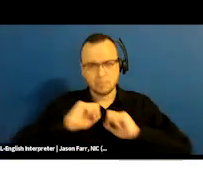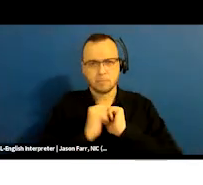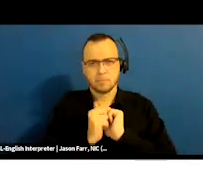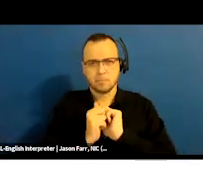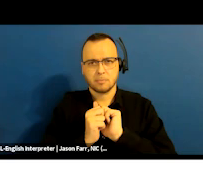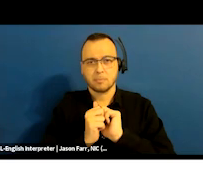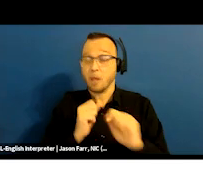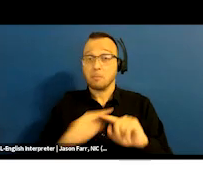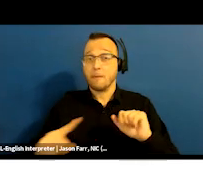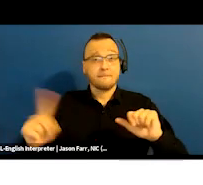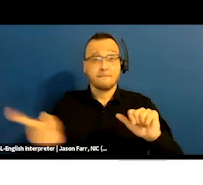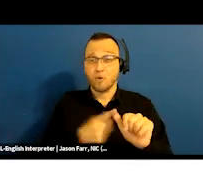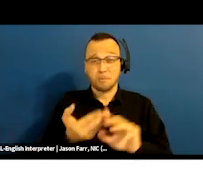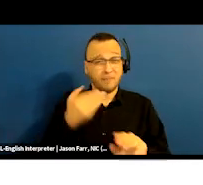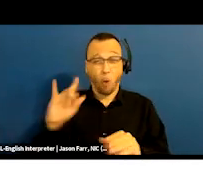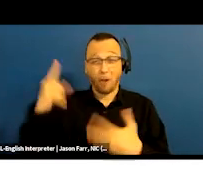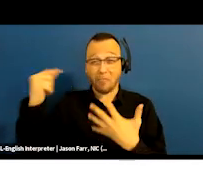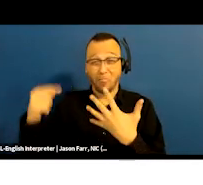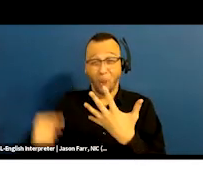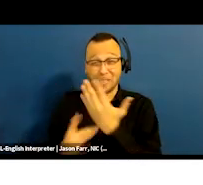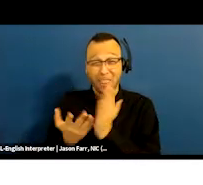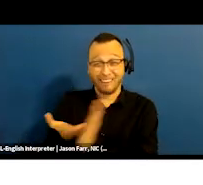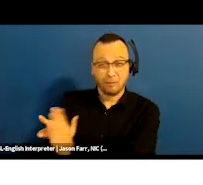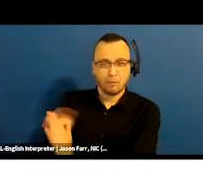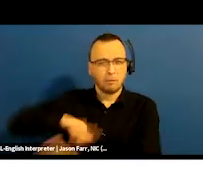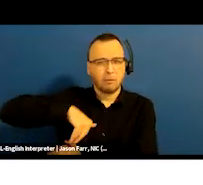So, understanding aspects of what happened,